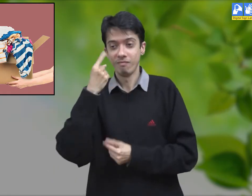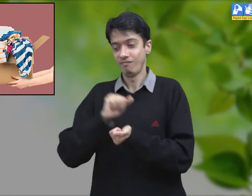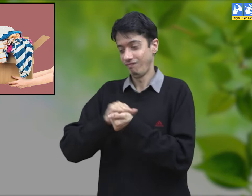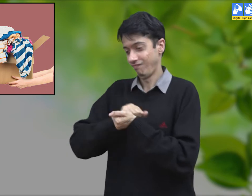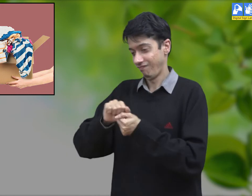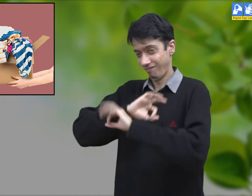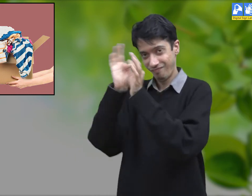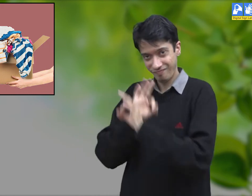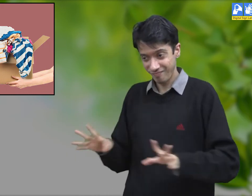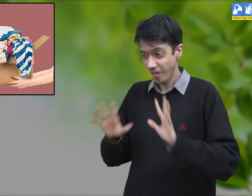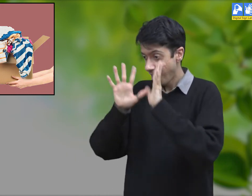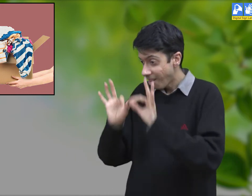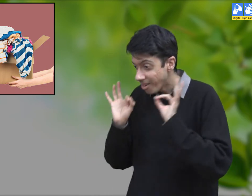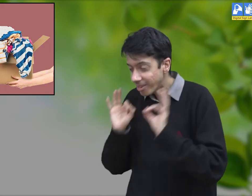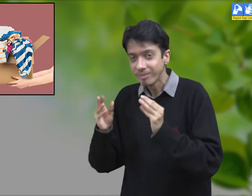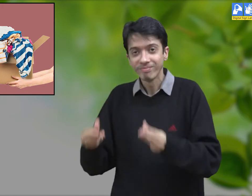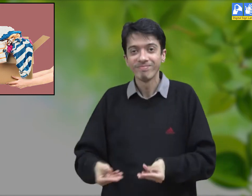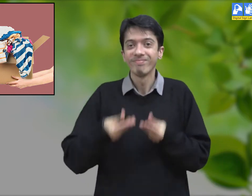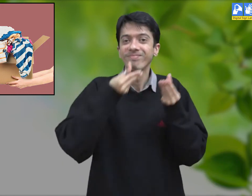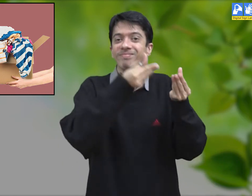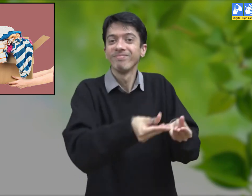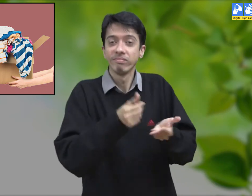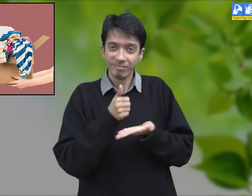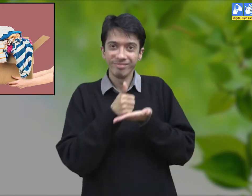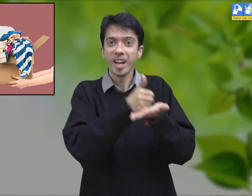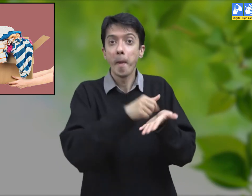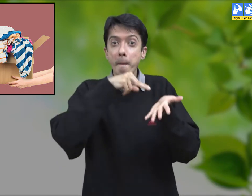After washing the clothes properly, e can give it to them.